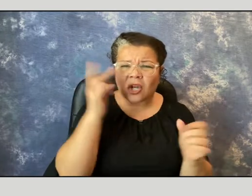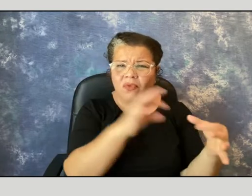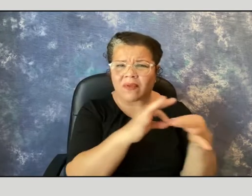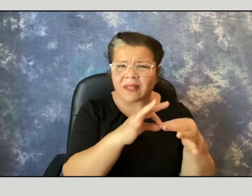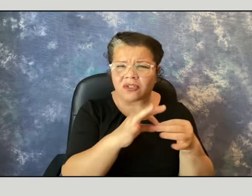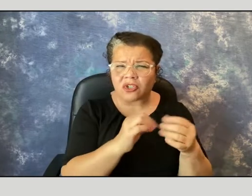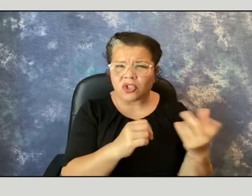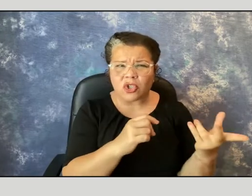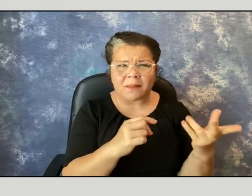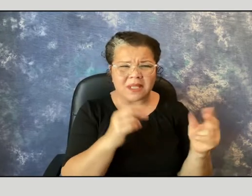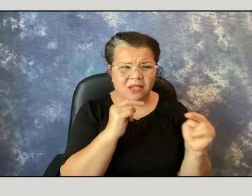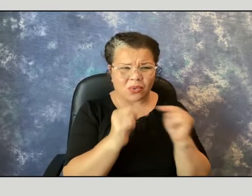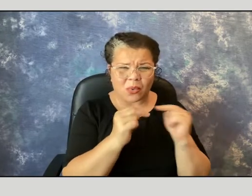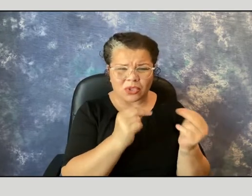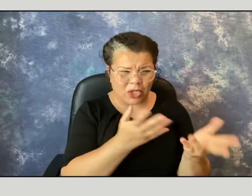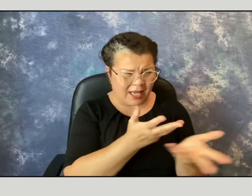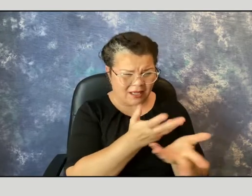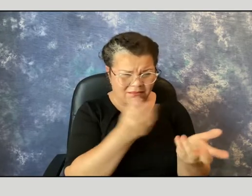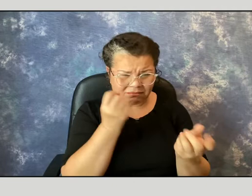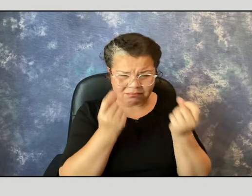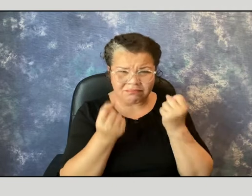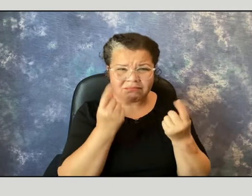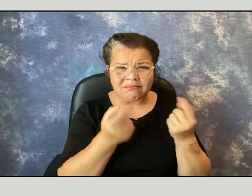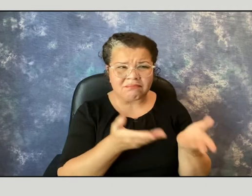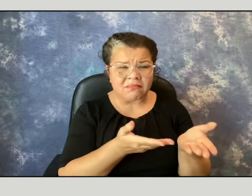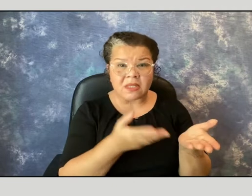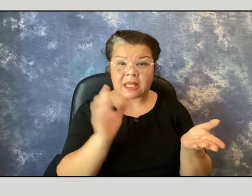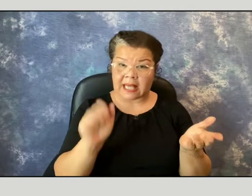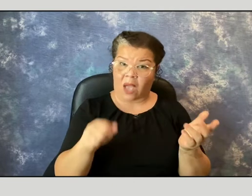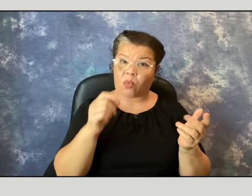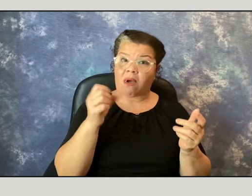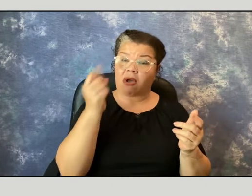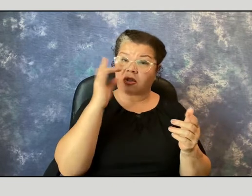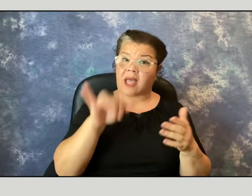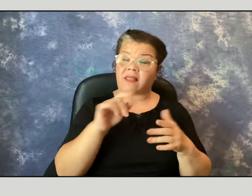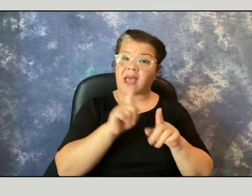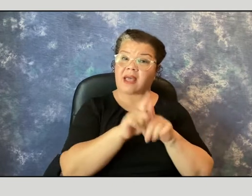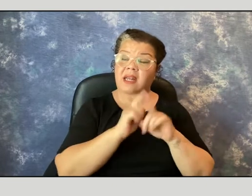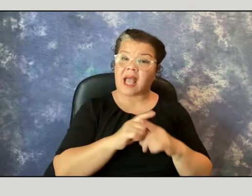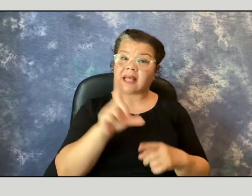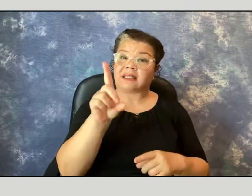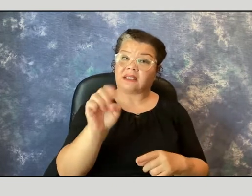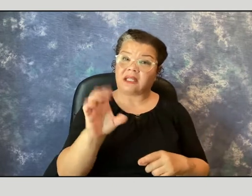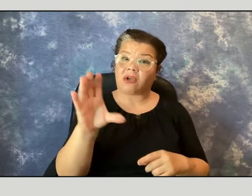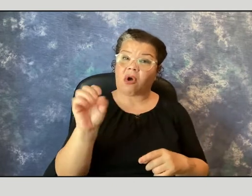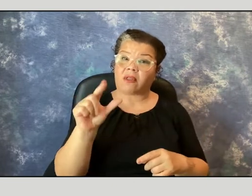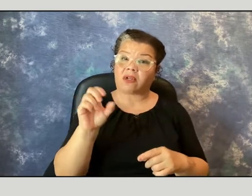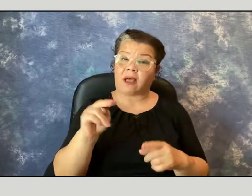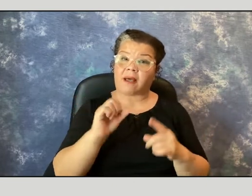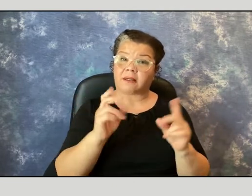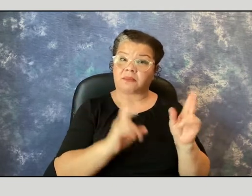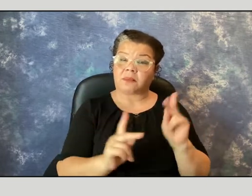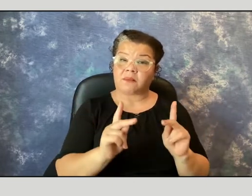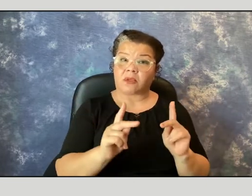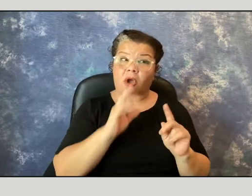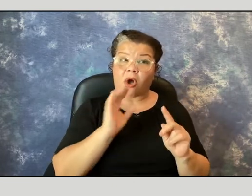Can we understand that as decolonization? Are those treaties negotiated on equal terms by both parties, et cetera?